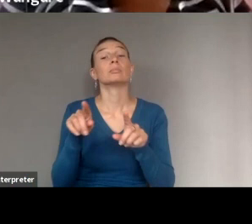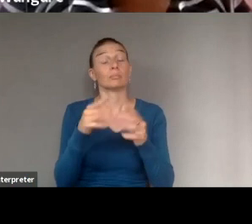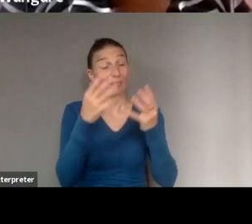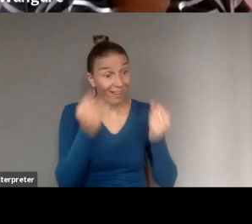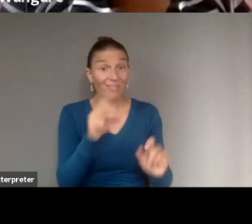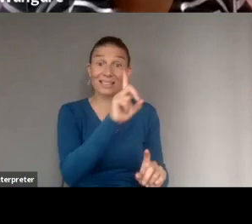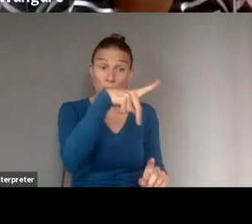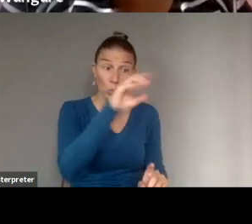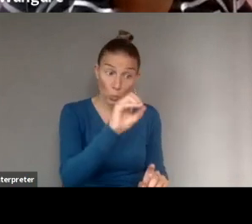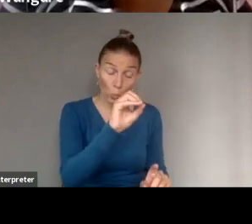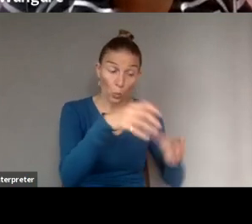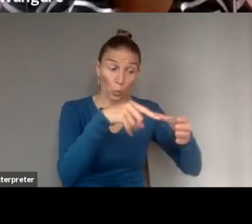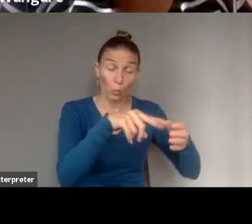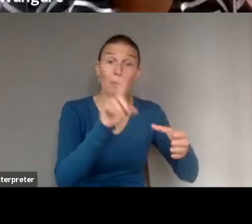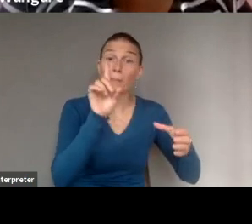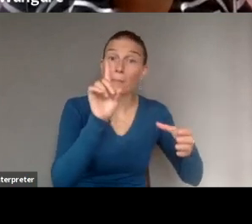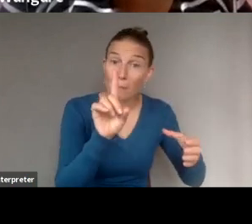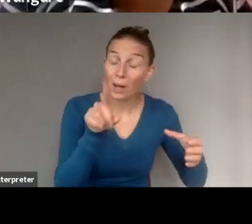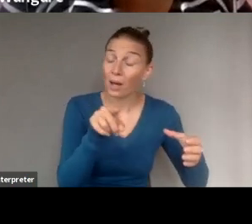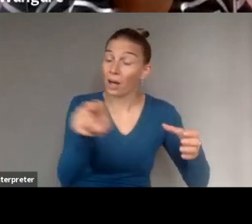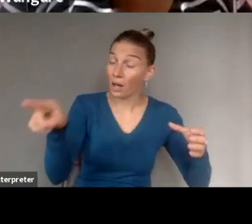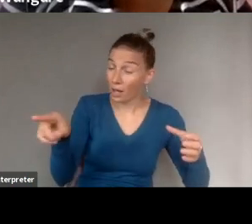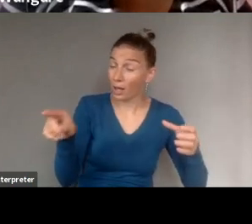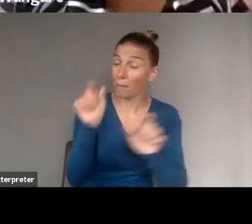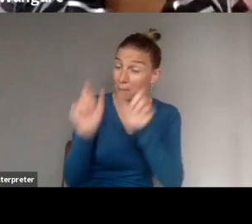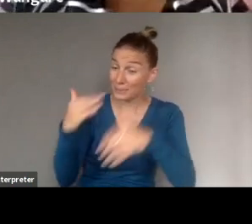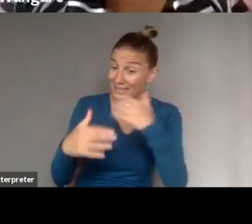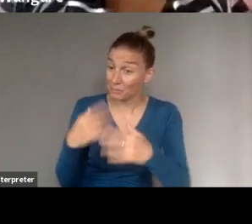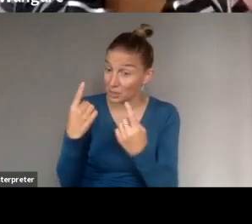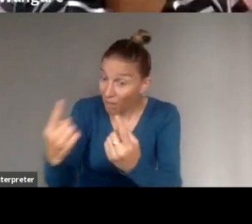right from the design of social protection programmes to the monitoring of it.